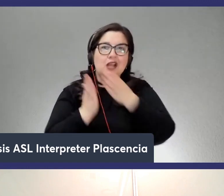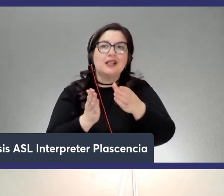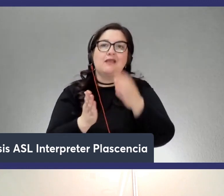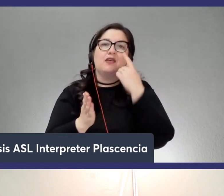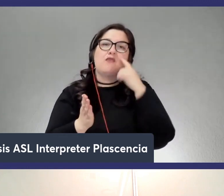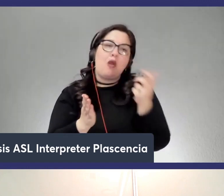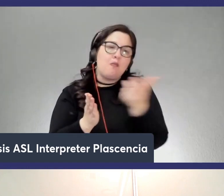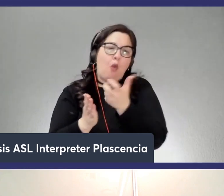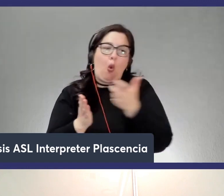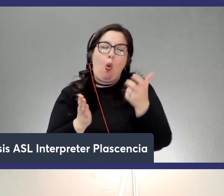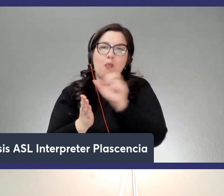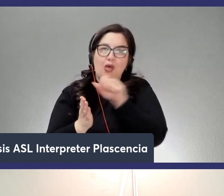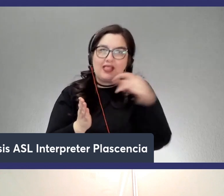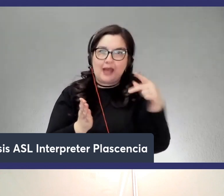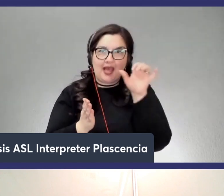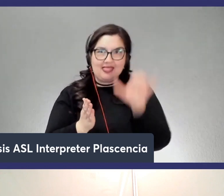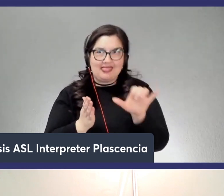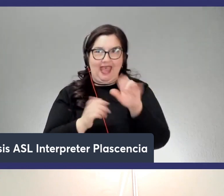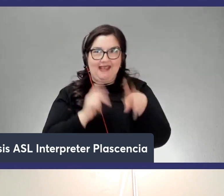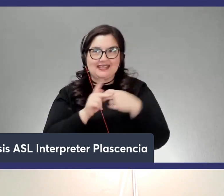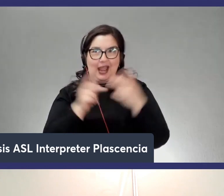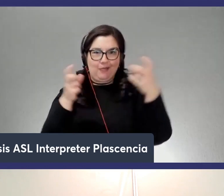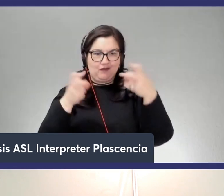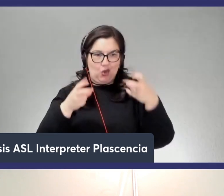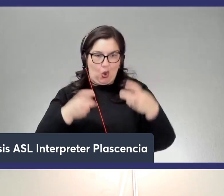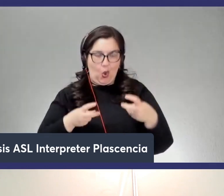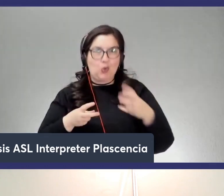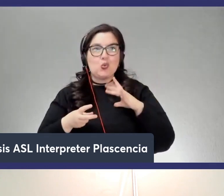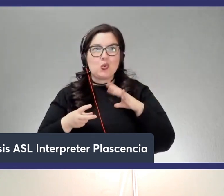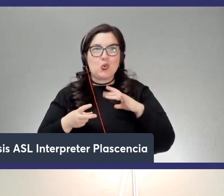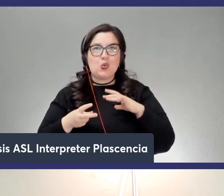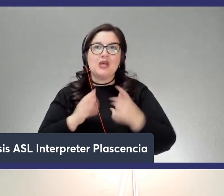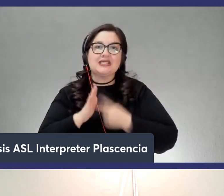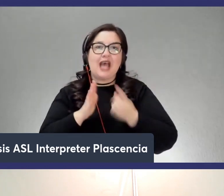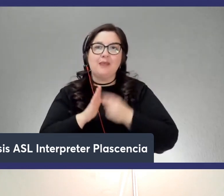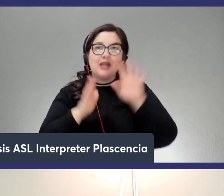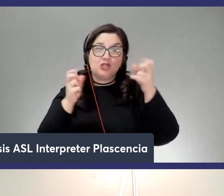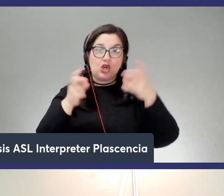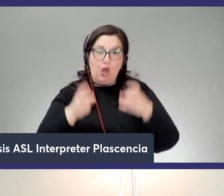And with these types of code, sometimes your code will go wrong and will actually corrupt